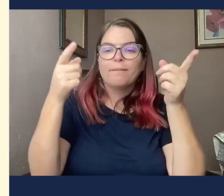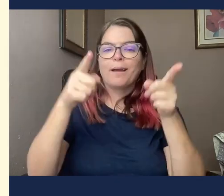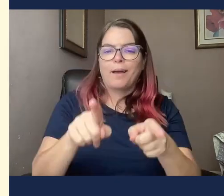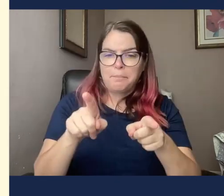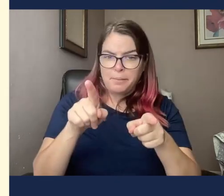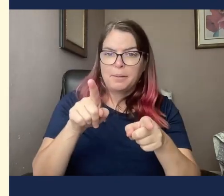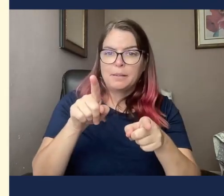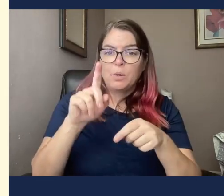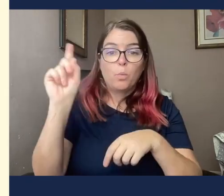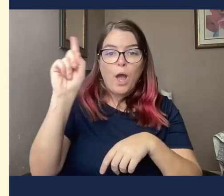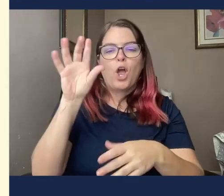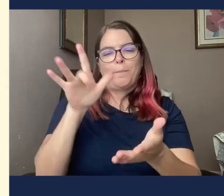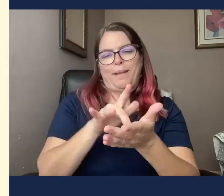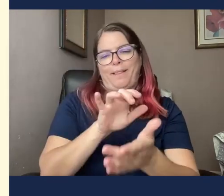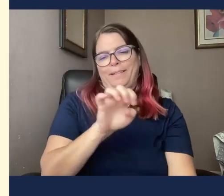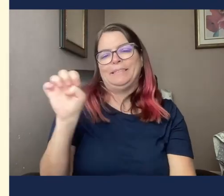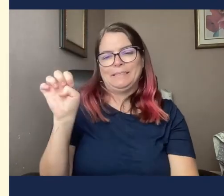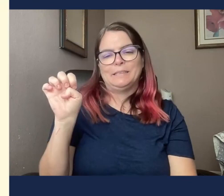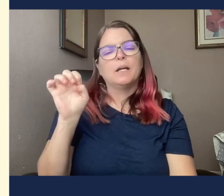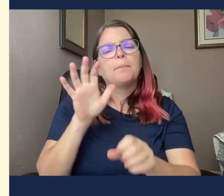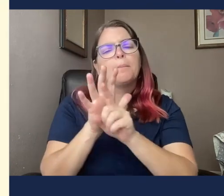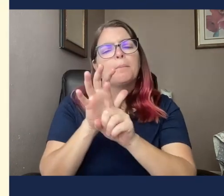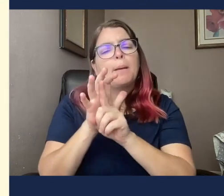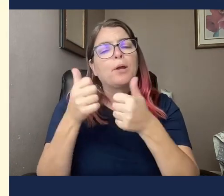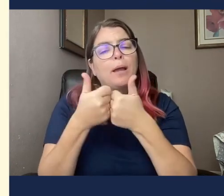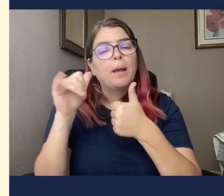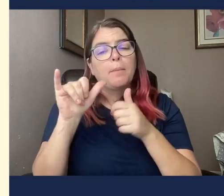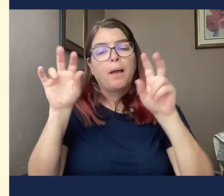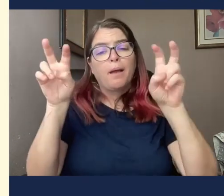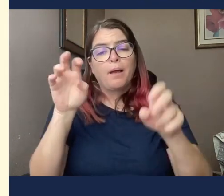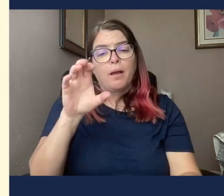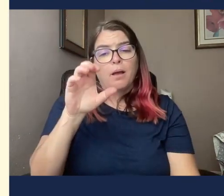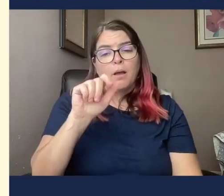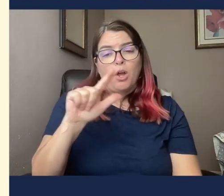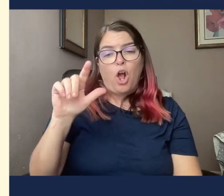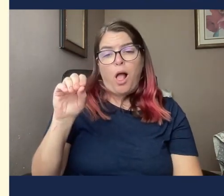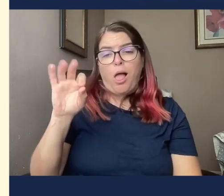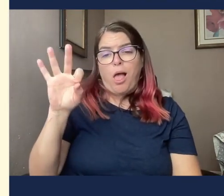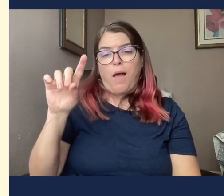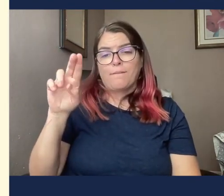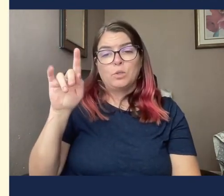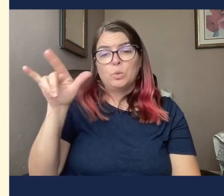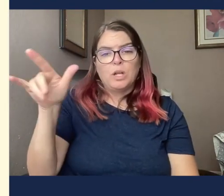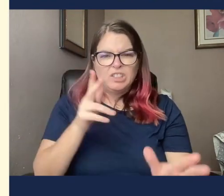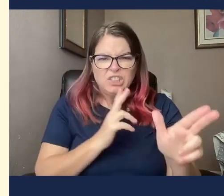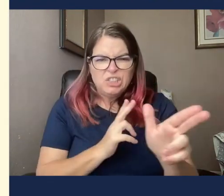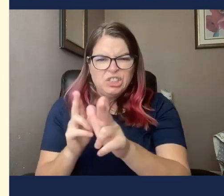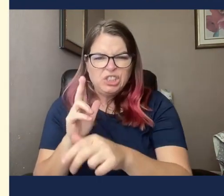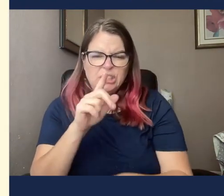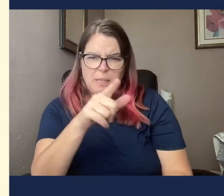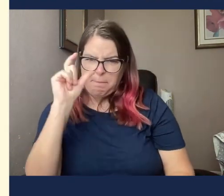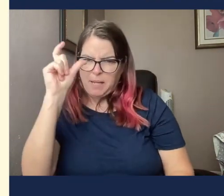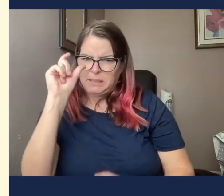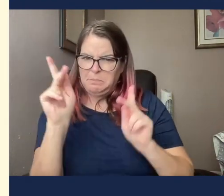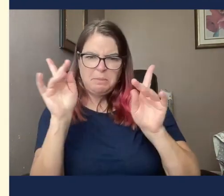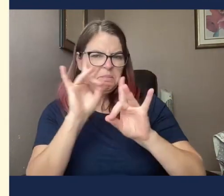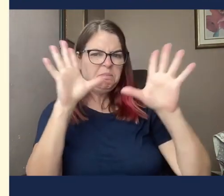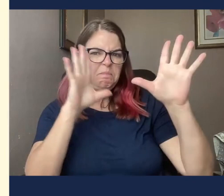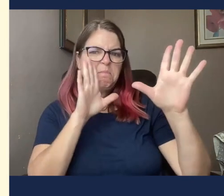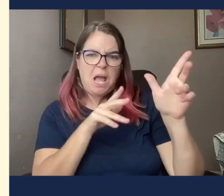western civilization. These narratives, which were common in Europe, were carried